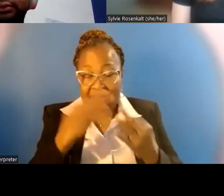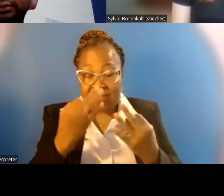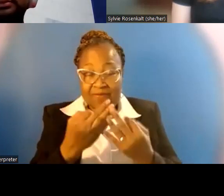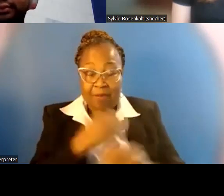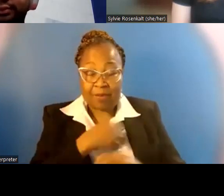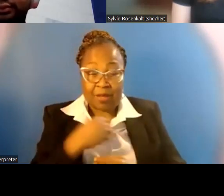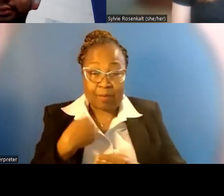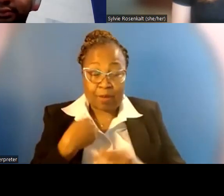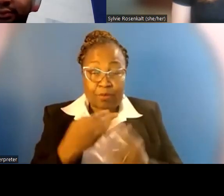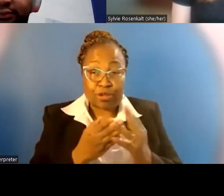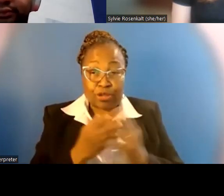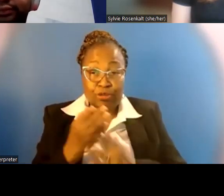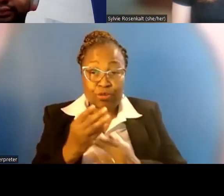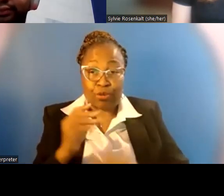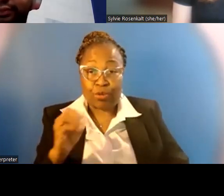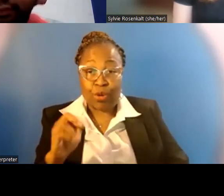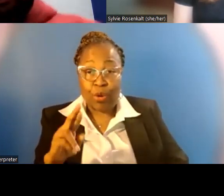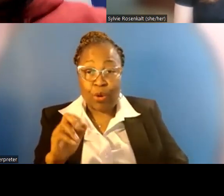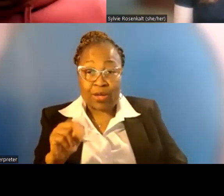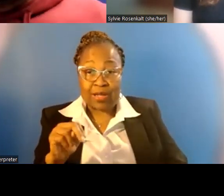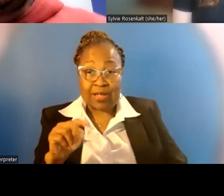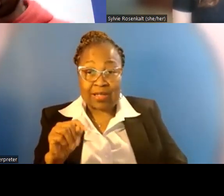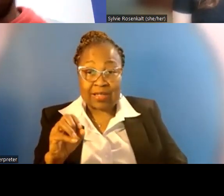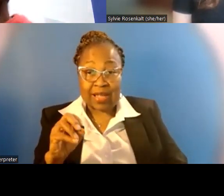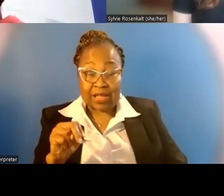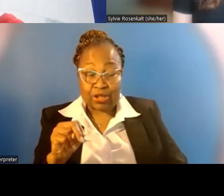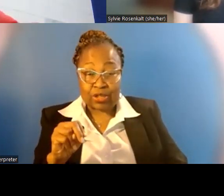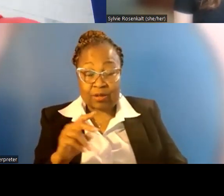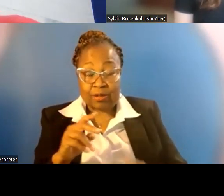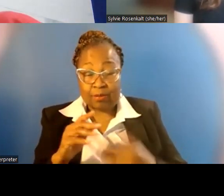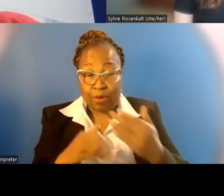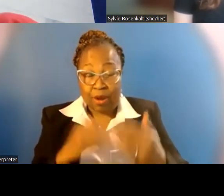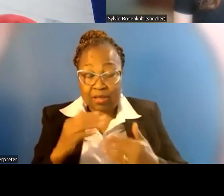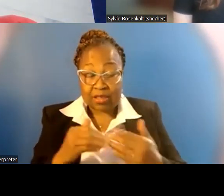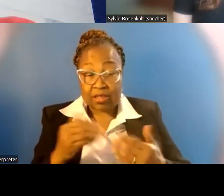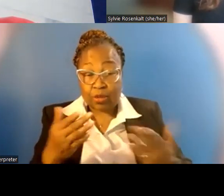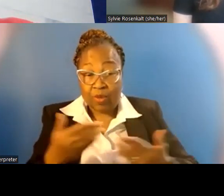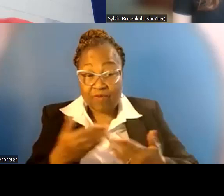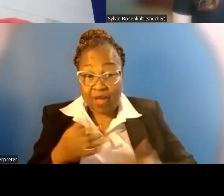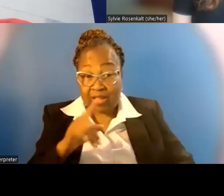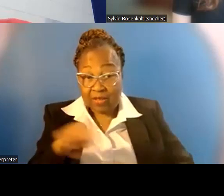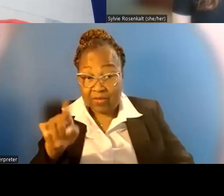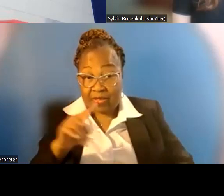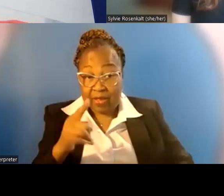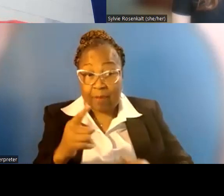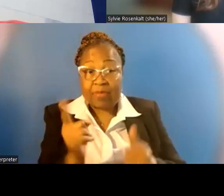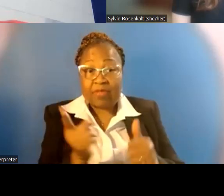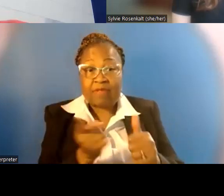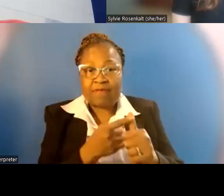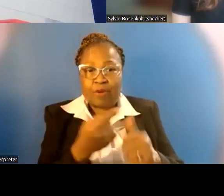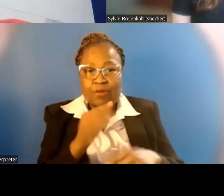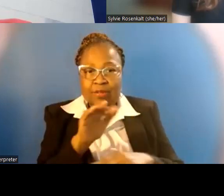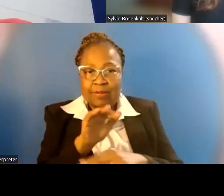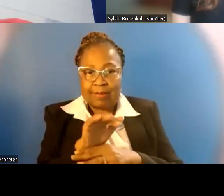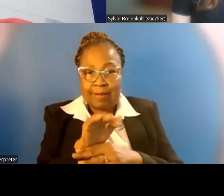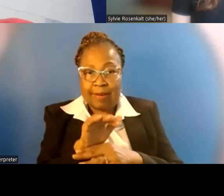We invited parents and family members to be a part of our first night of that pre-semester program,